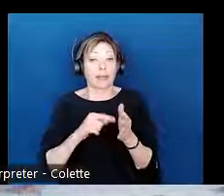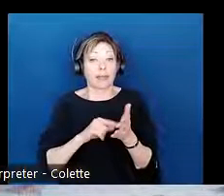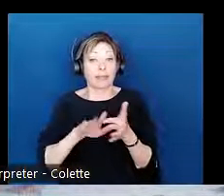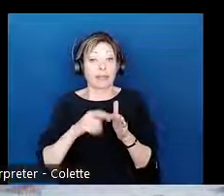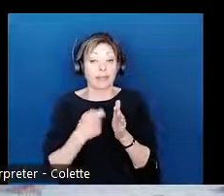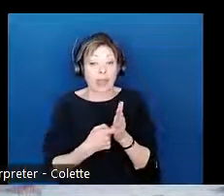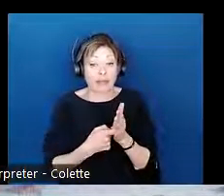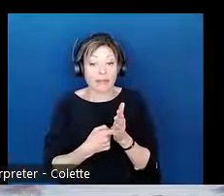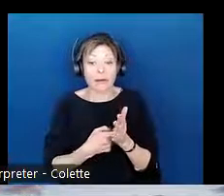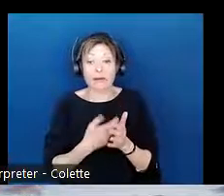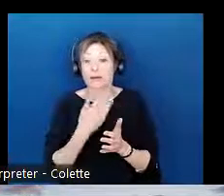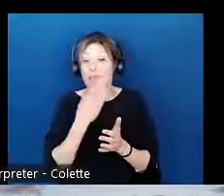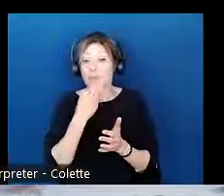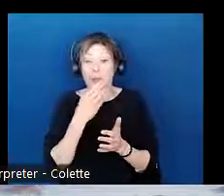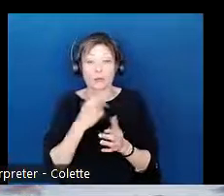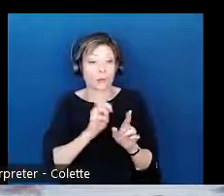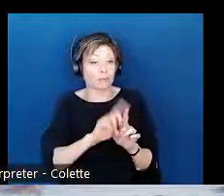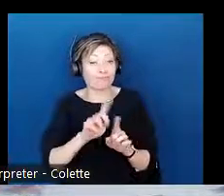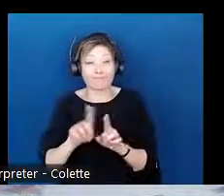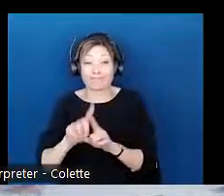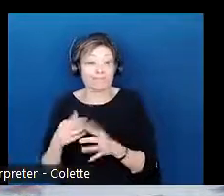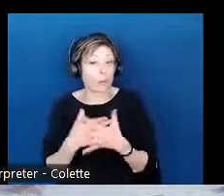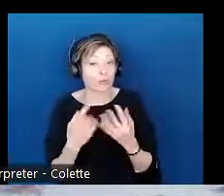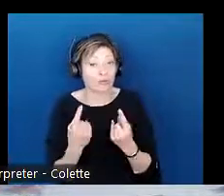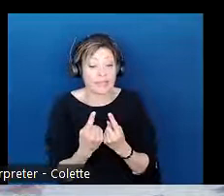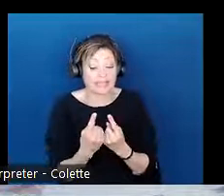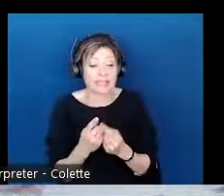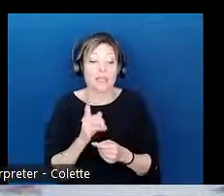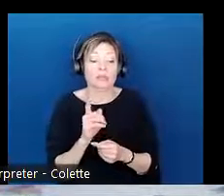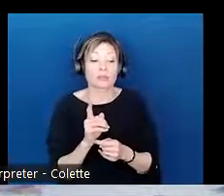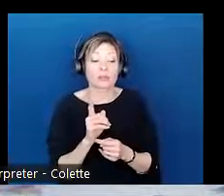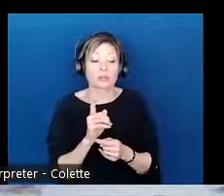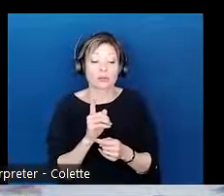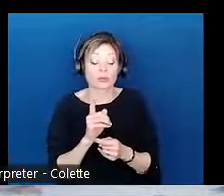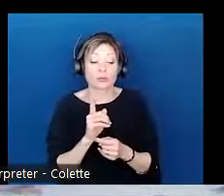in grooves. So there it was really like there was a big connection between people in the land